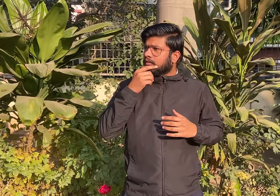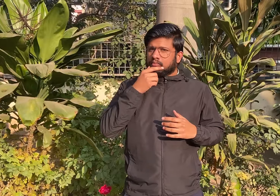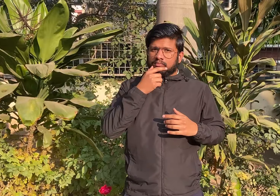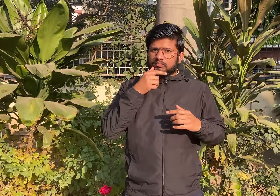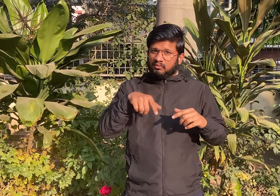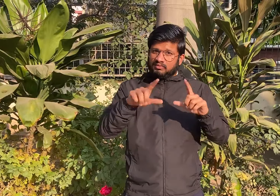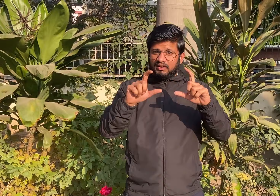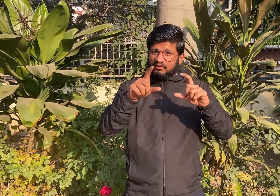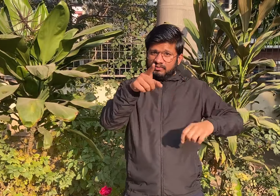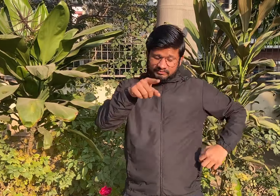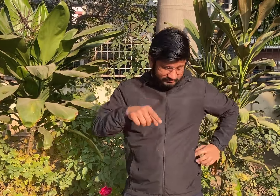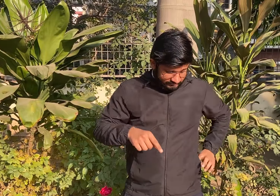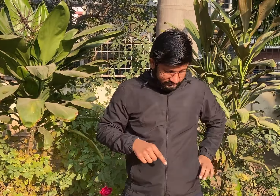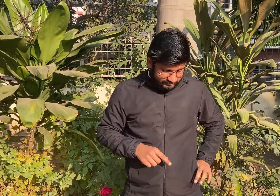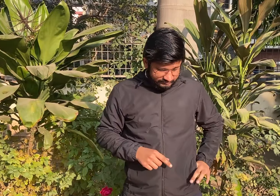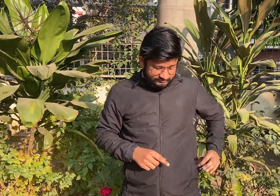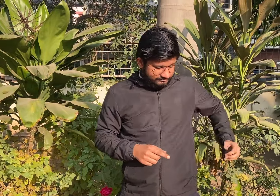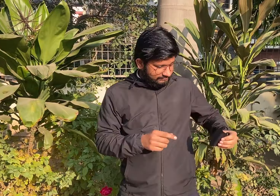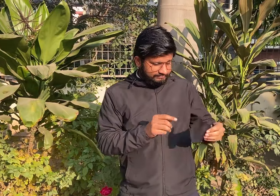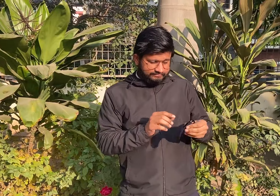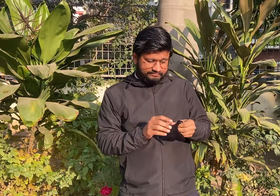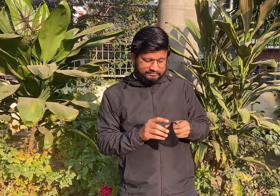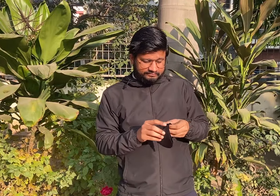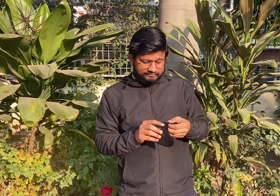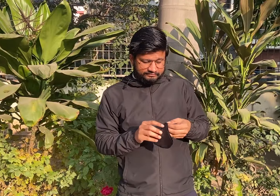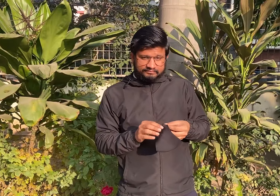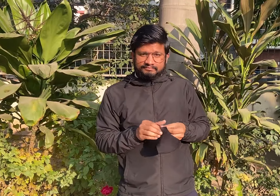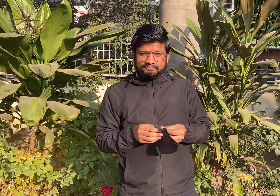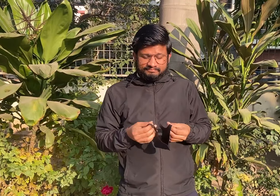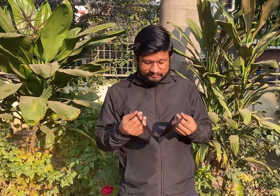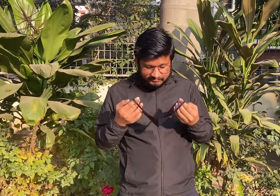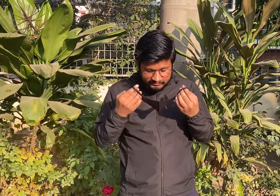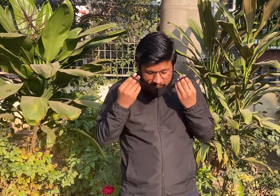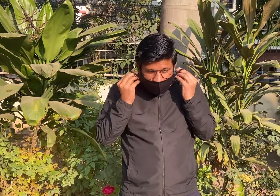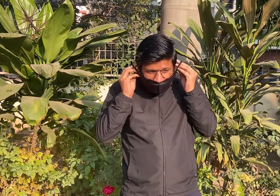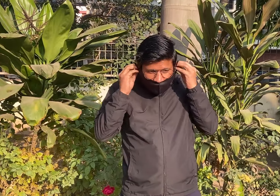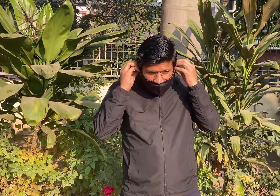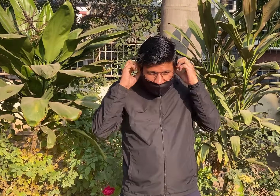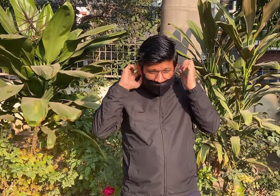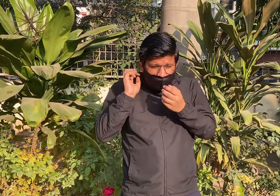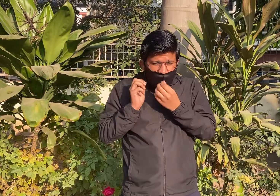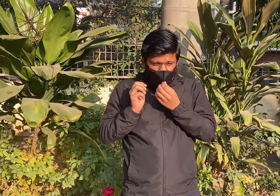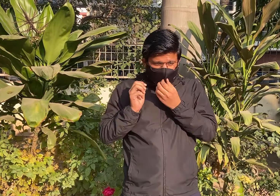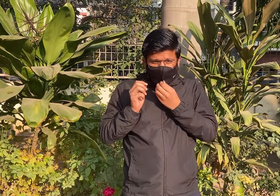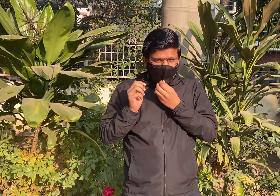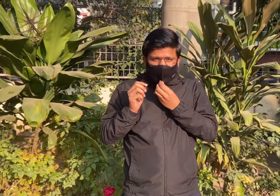Be careful and wear a mask.